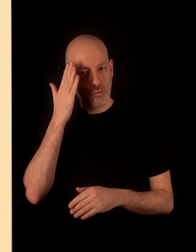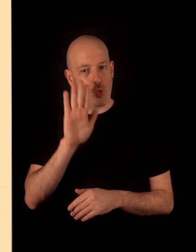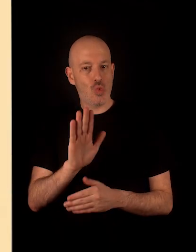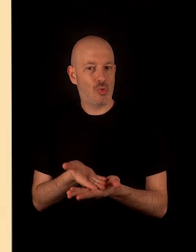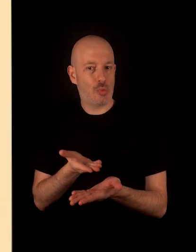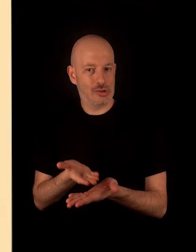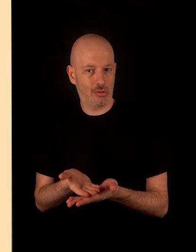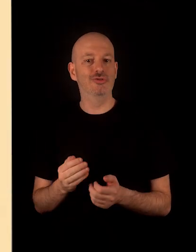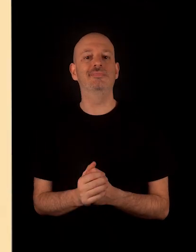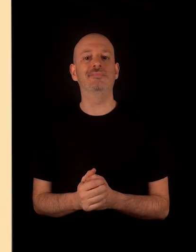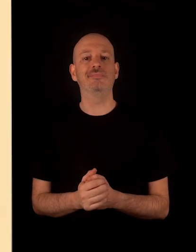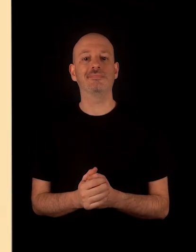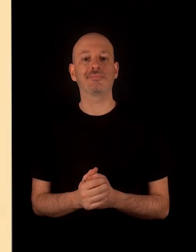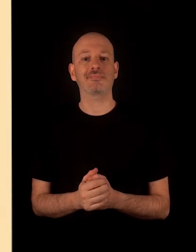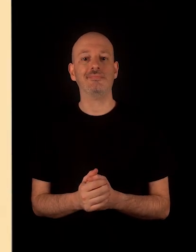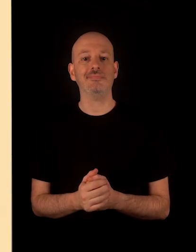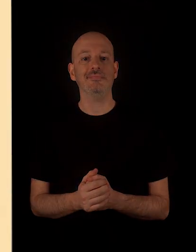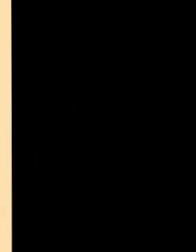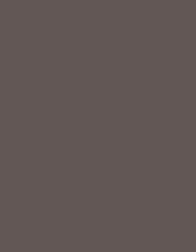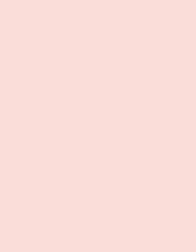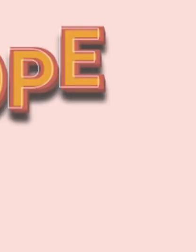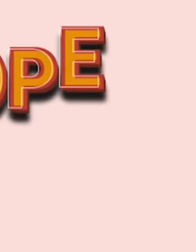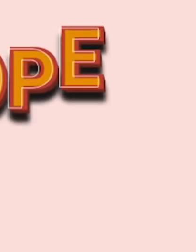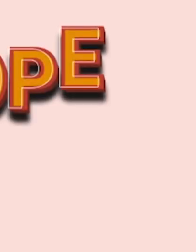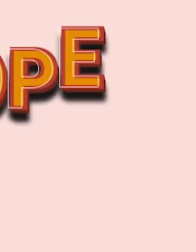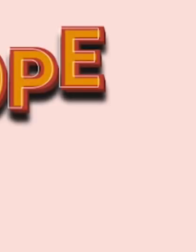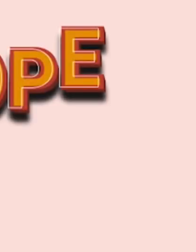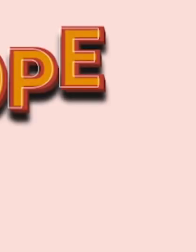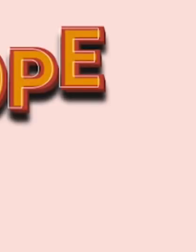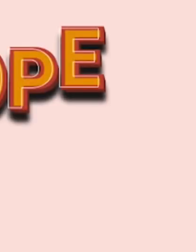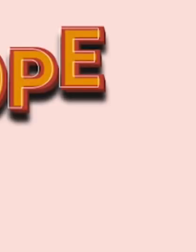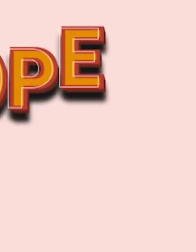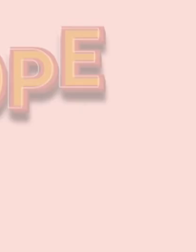The Call for Residency Hosts or the Call for Individual Mobility you may join our channels.